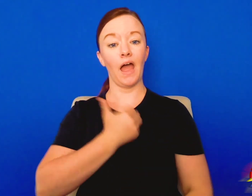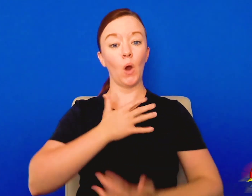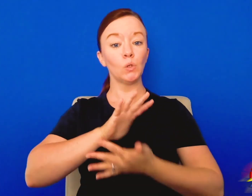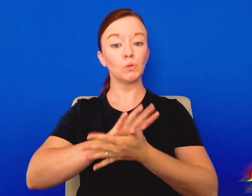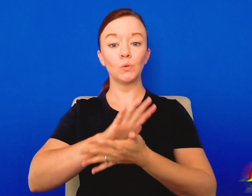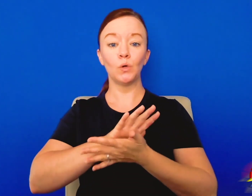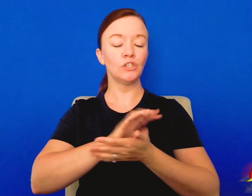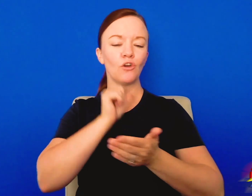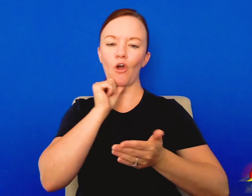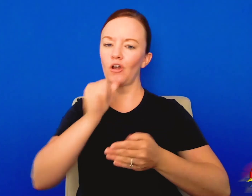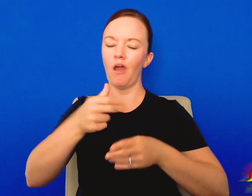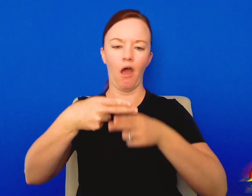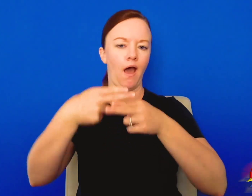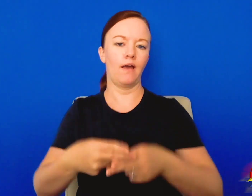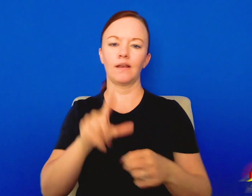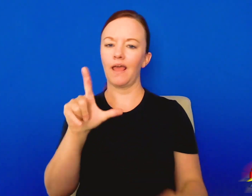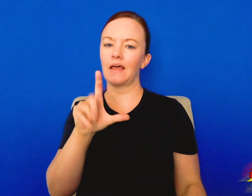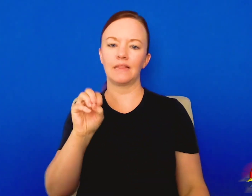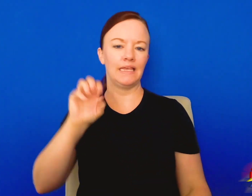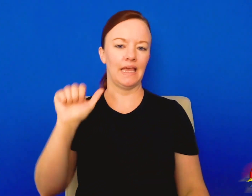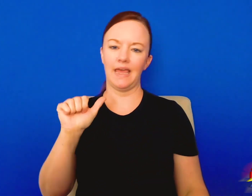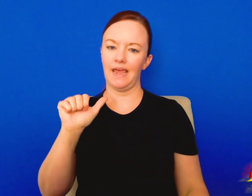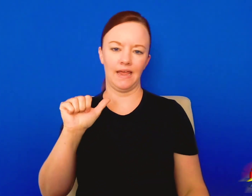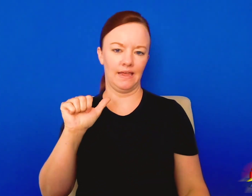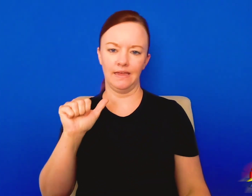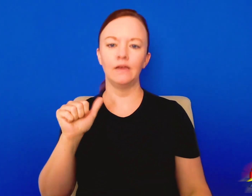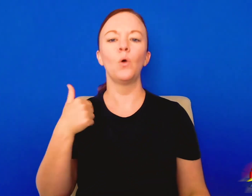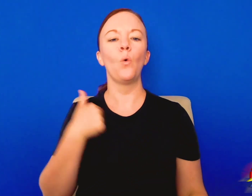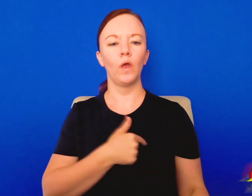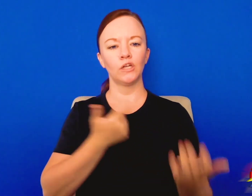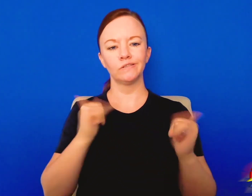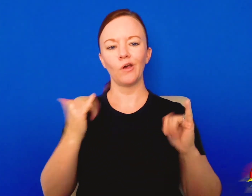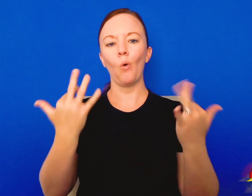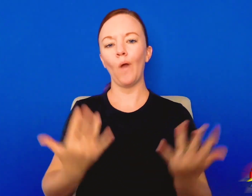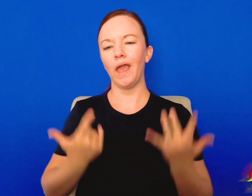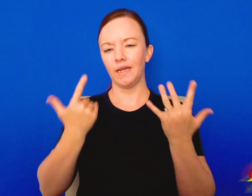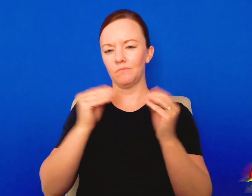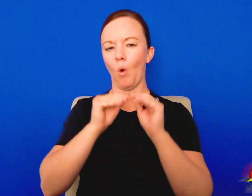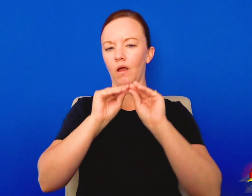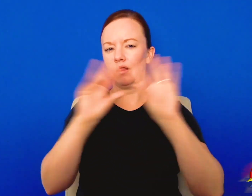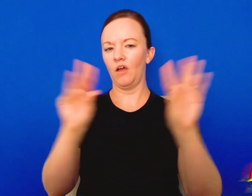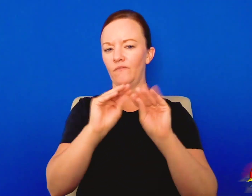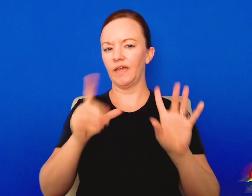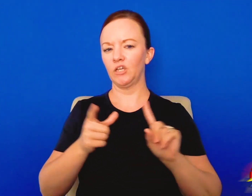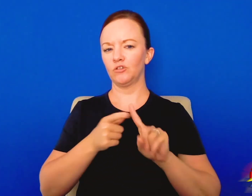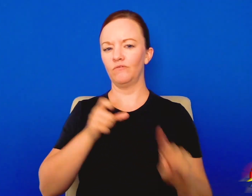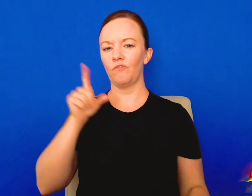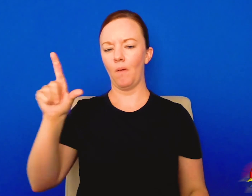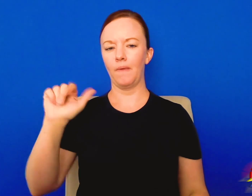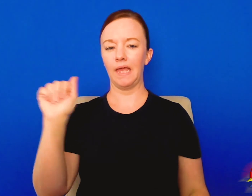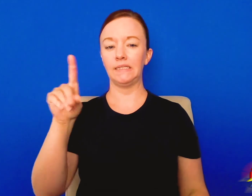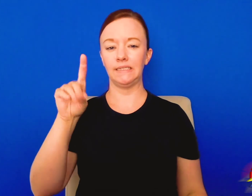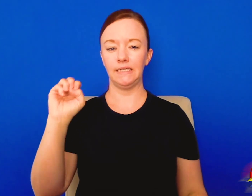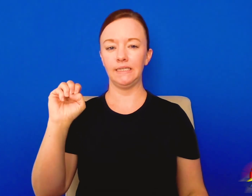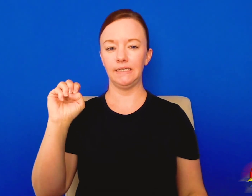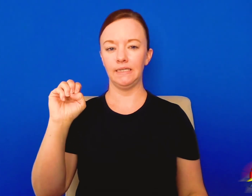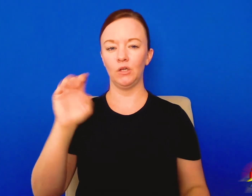PLEASE NOTE, OUR SCHOOLS ARE NO LONGER CONSIDERED AN LEA AND WE ARE AWAITING FURTHER INSTRUCTION FROM ADE.